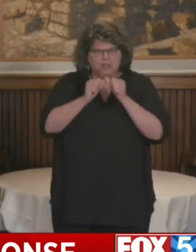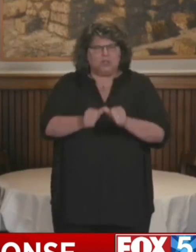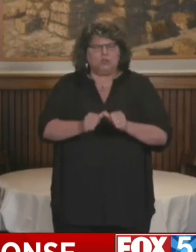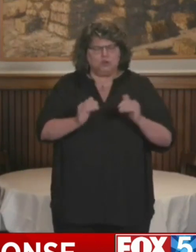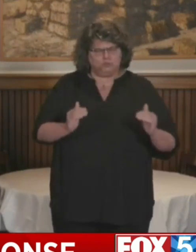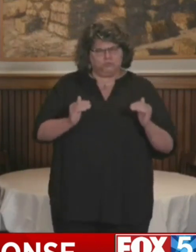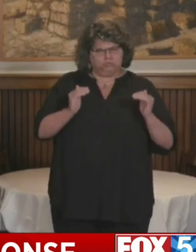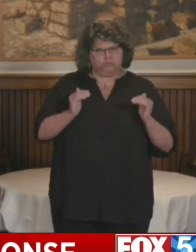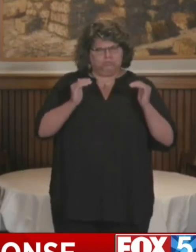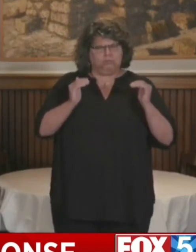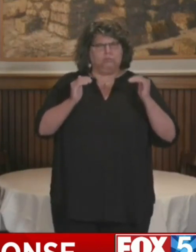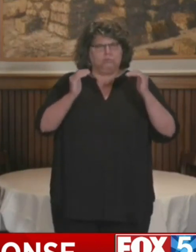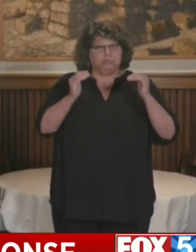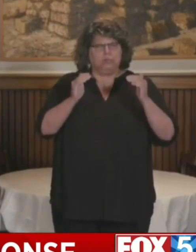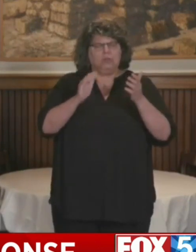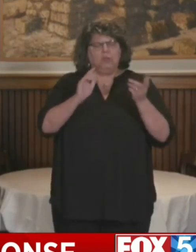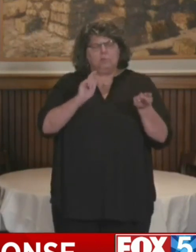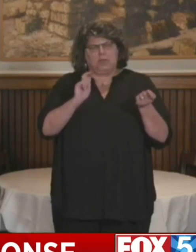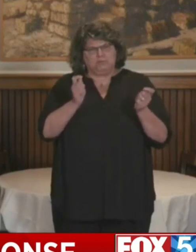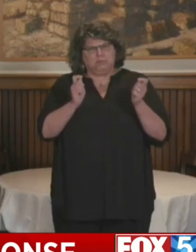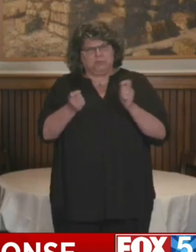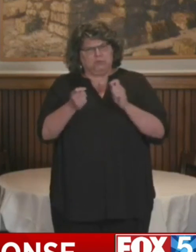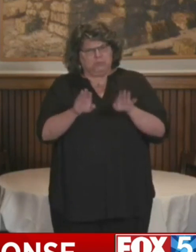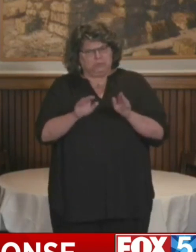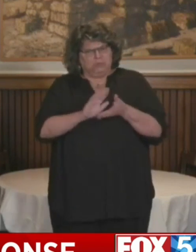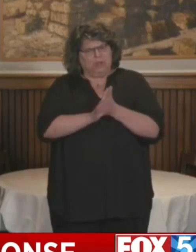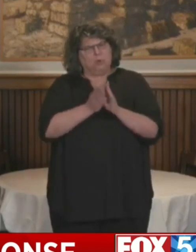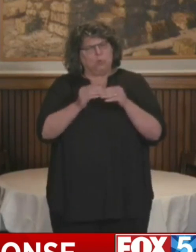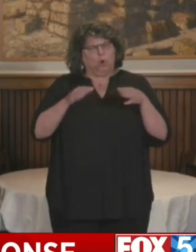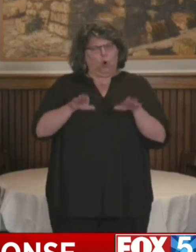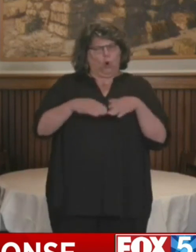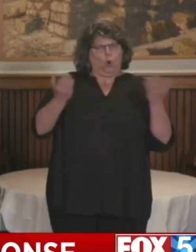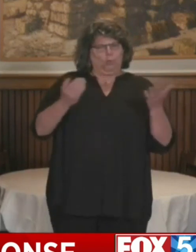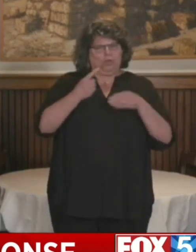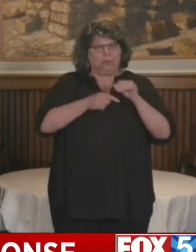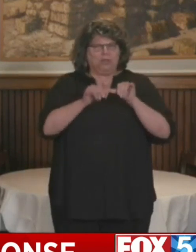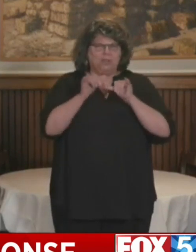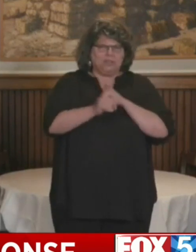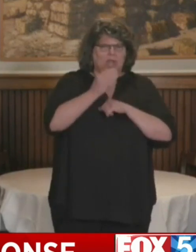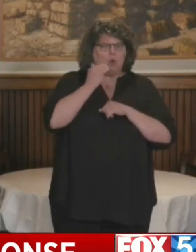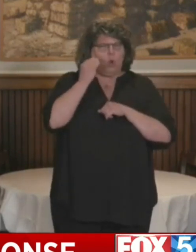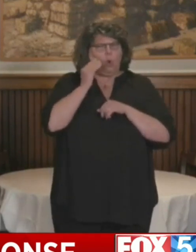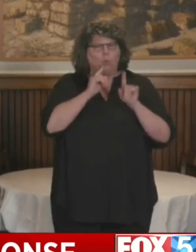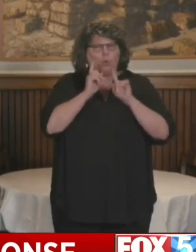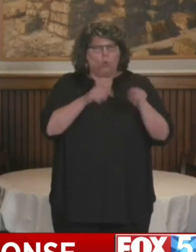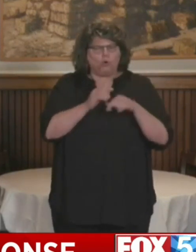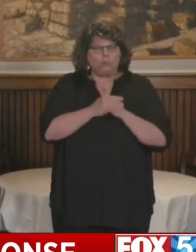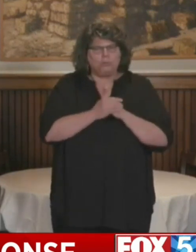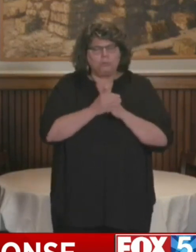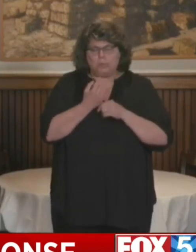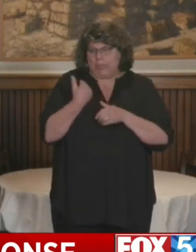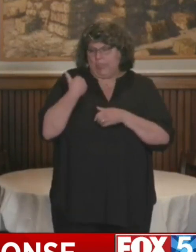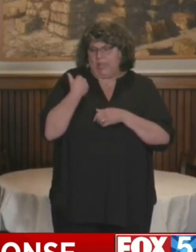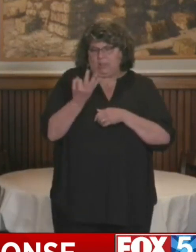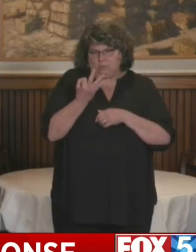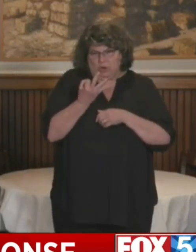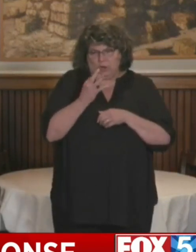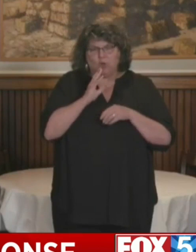THINGS MATTER THE PPE IS FOUNDATIONAL TO FURTHERING OUR EFFORTS TO MAKE MEANINGFUL MODIFICATIONS TO THE STAY AT